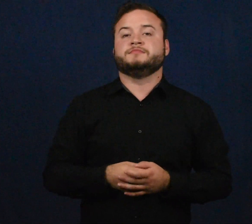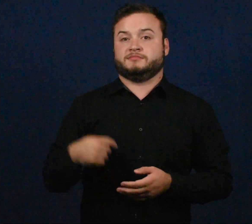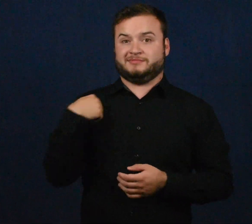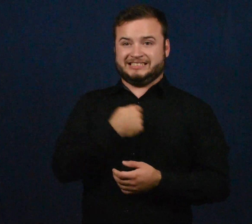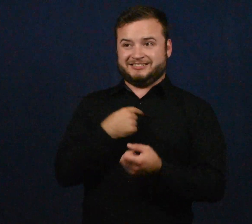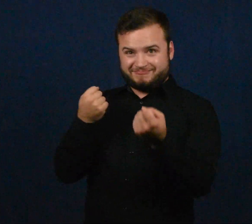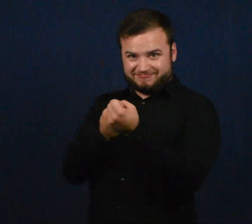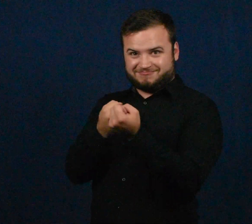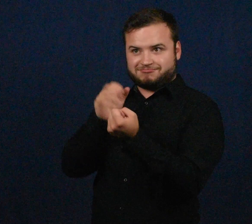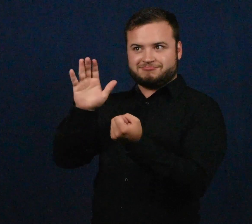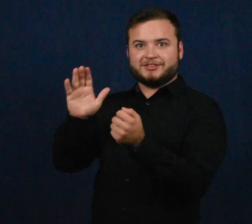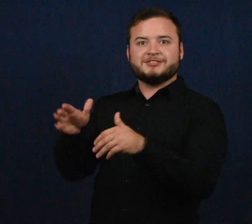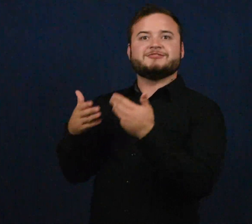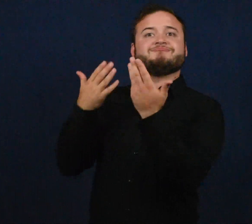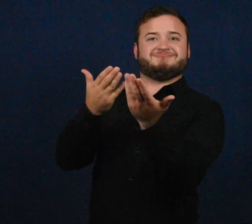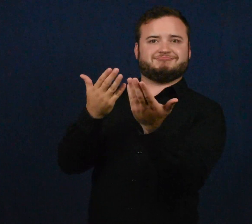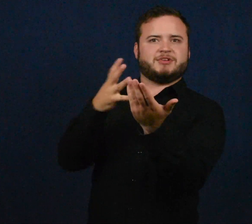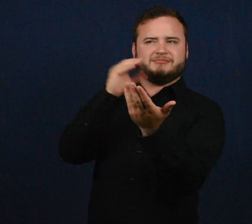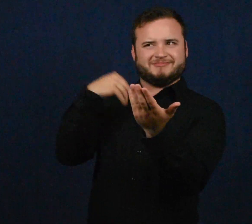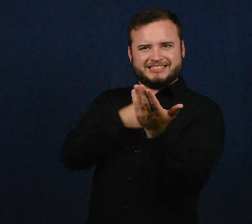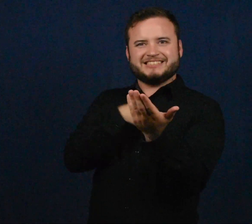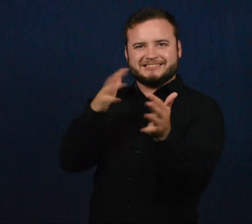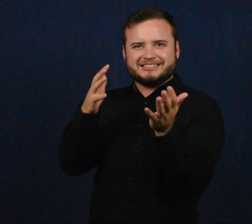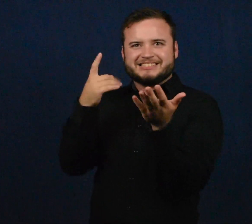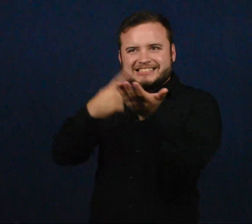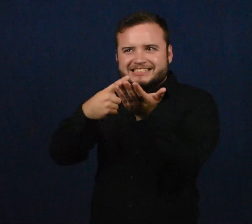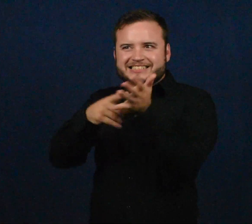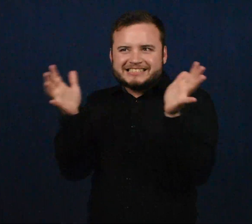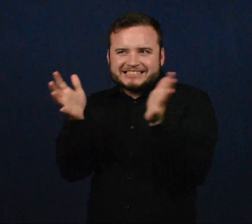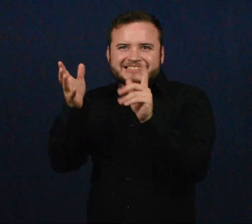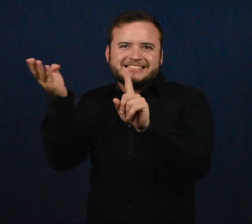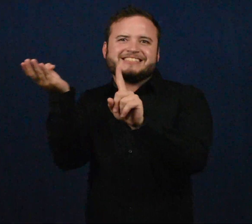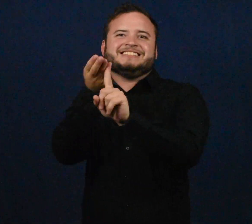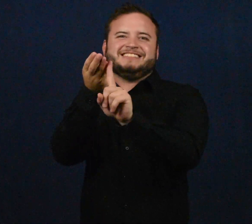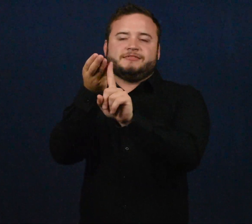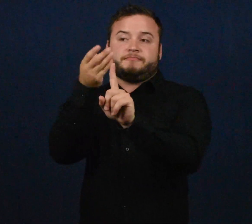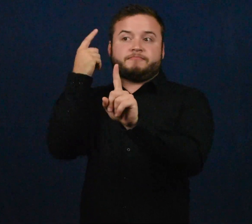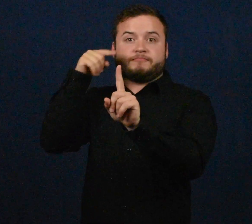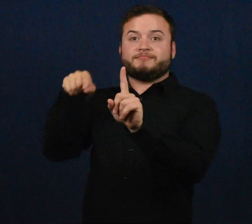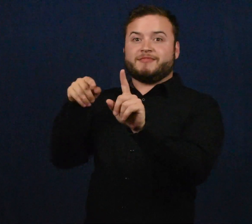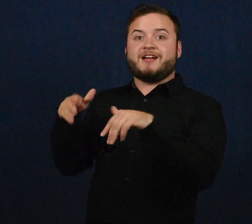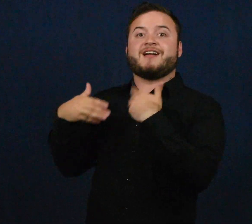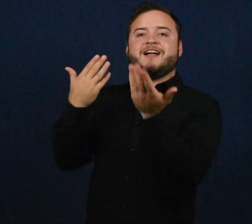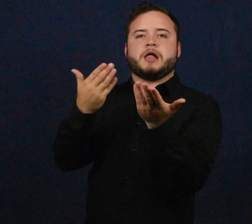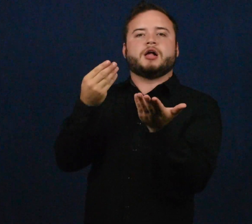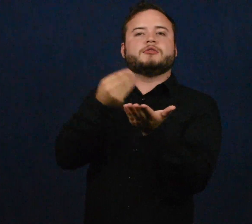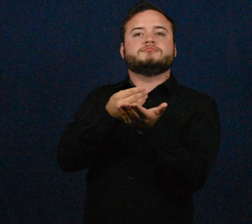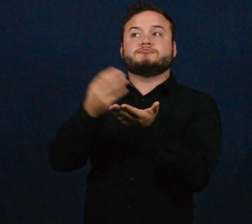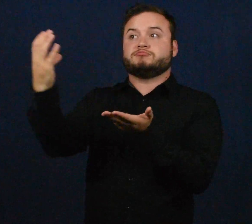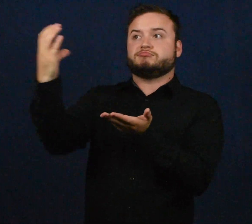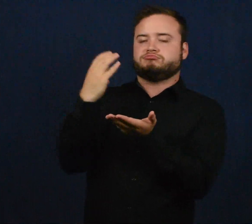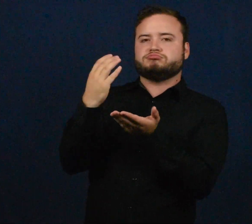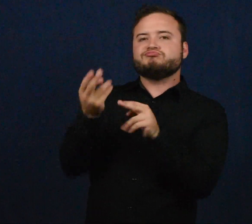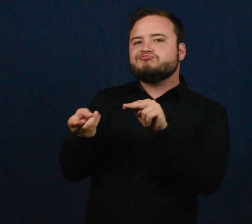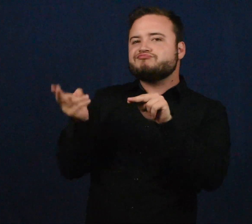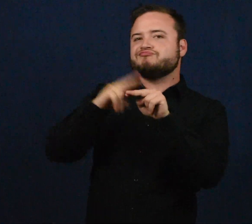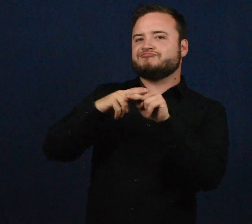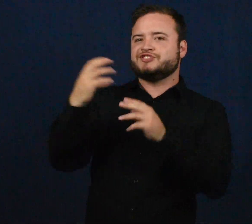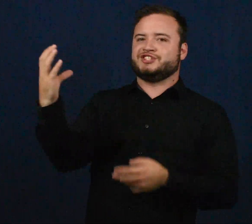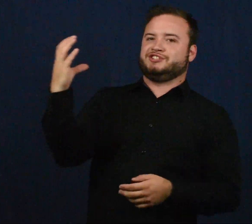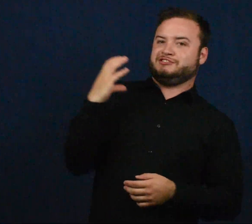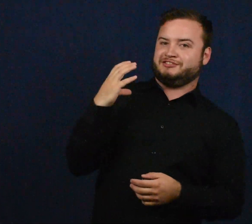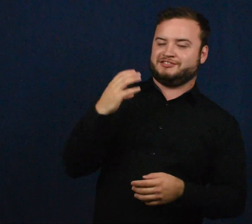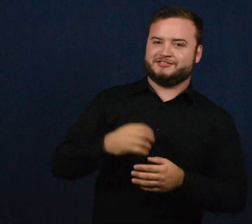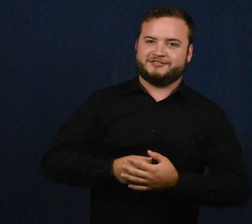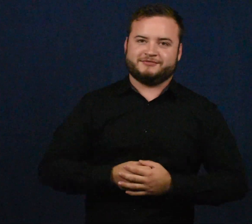We supported and advocated for their funding increase.